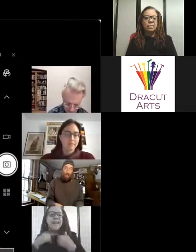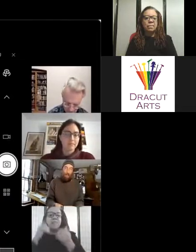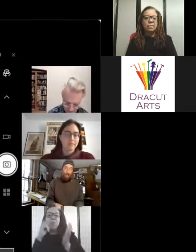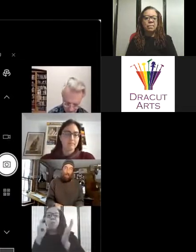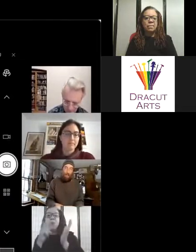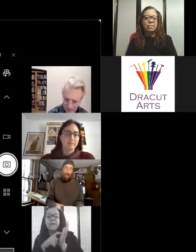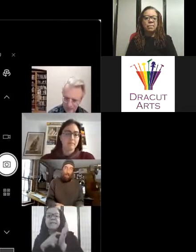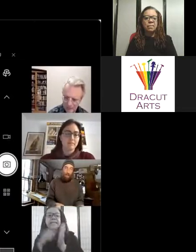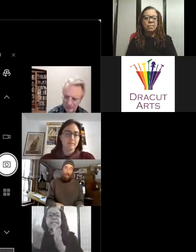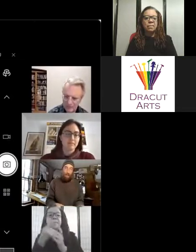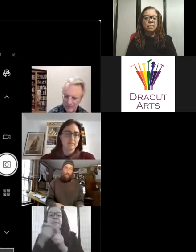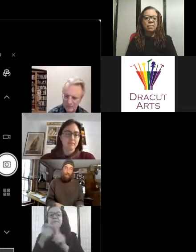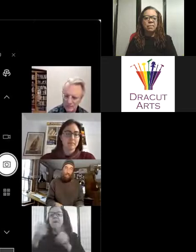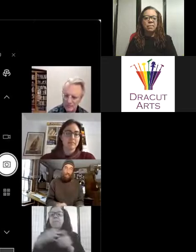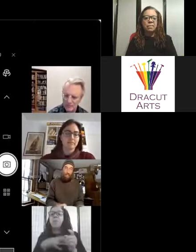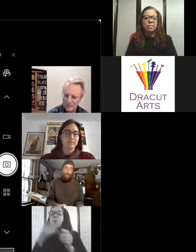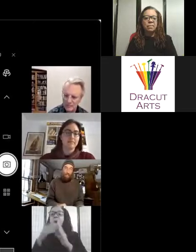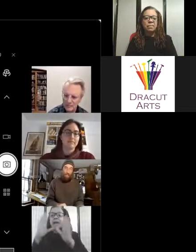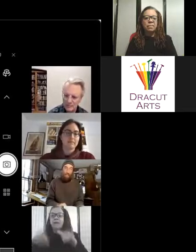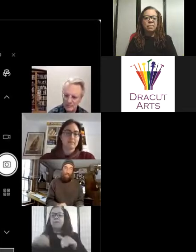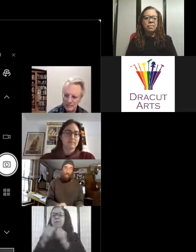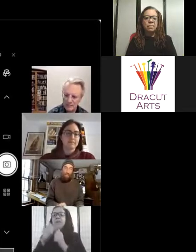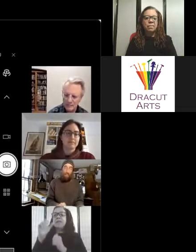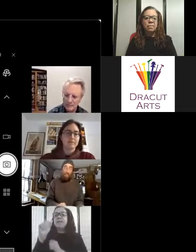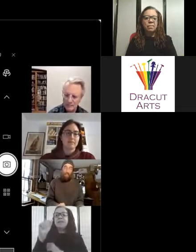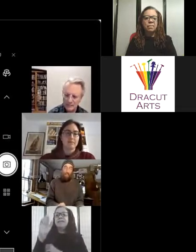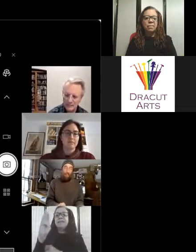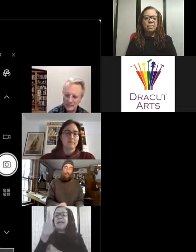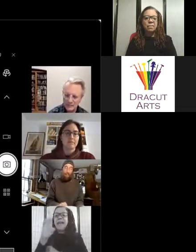White House window by Abraham Lincoln. Um, again, a speculative concept,